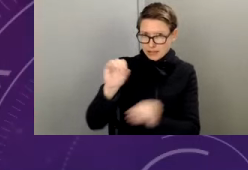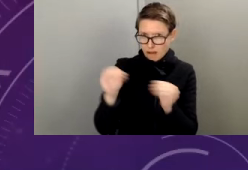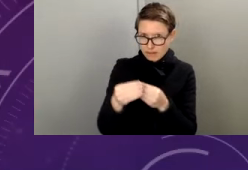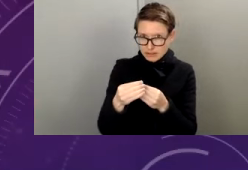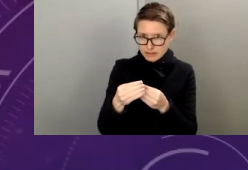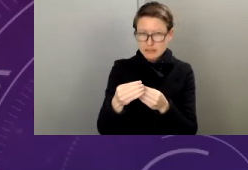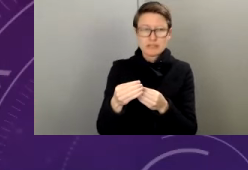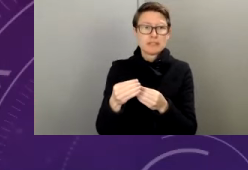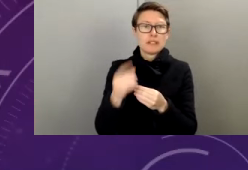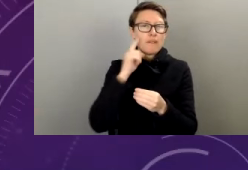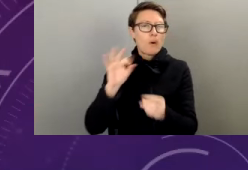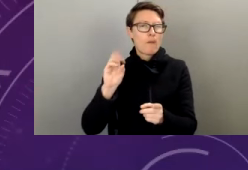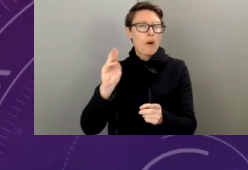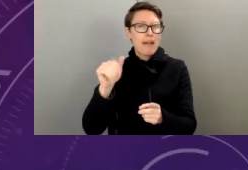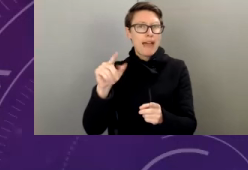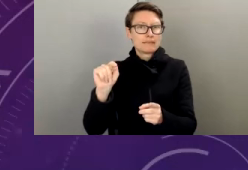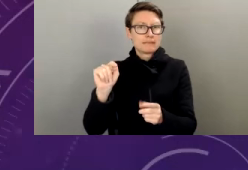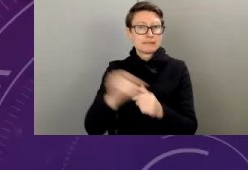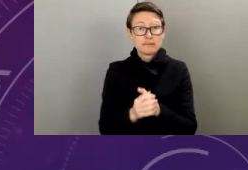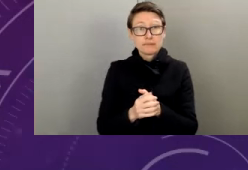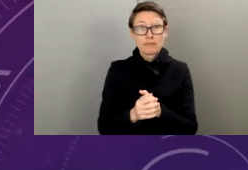When you have successfully submitted your roster,